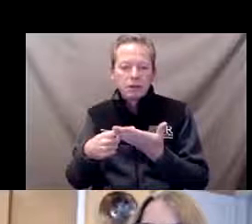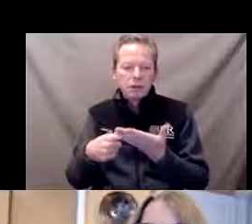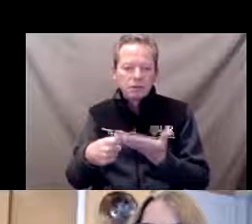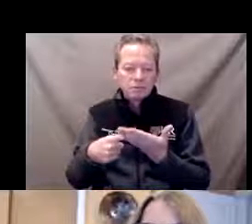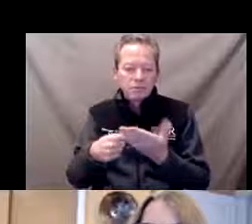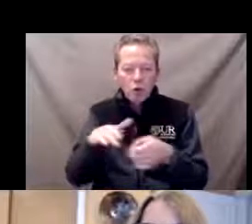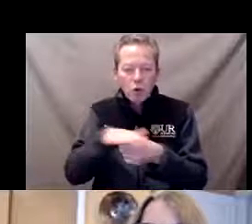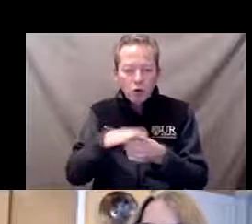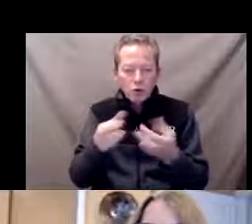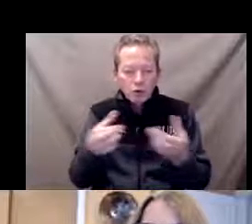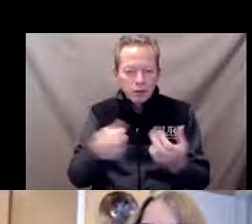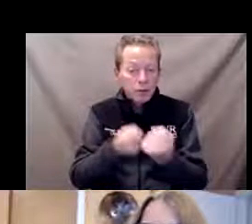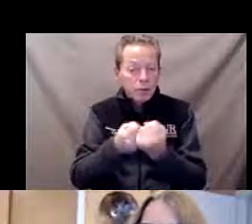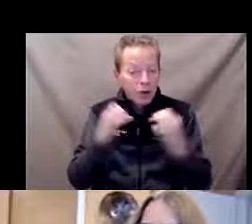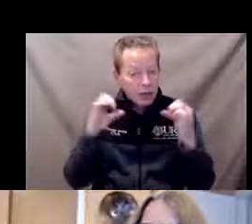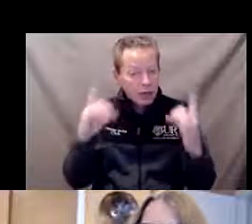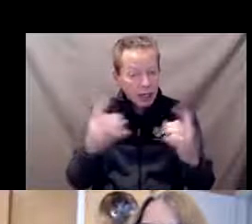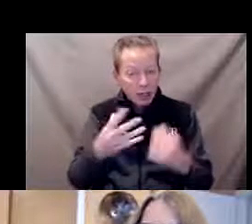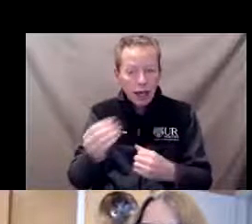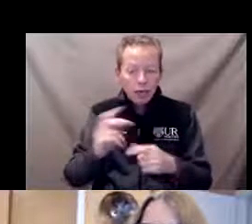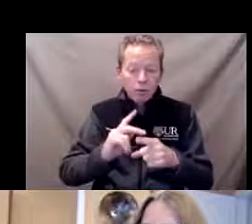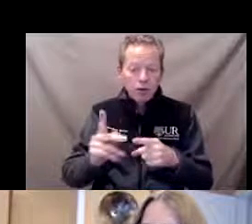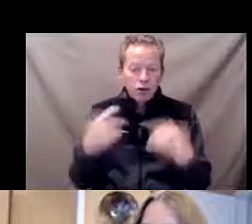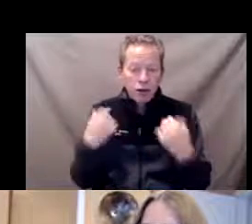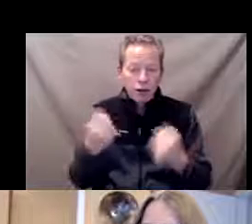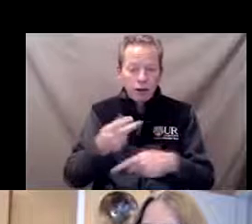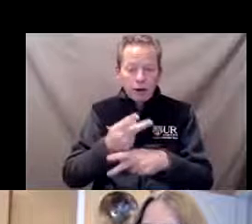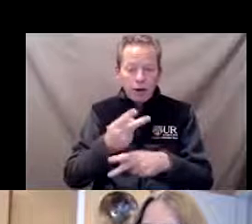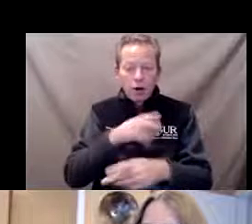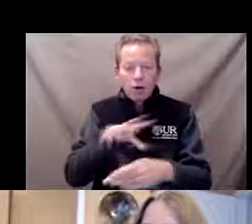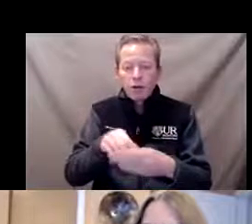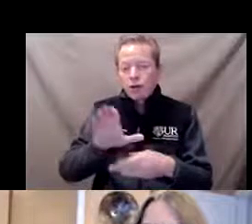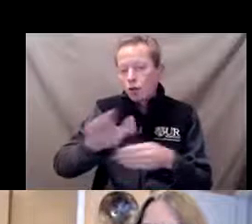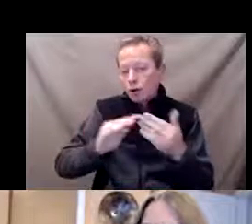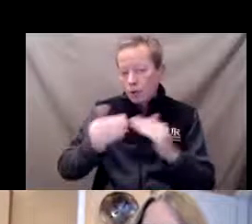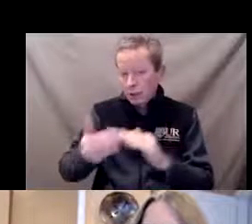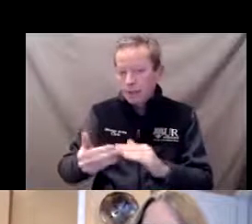education and interprofessional healthcare within your communities. Next slide please.